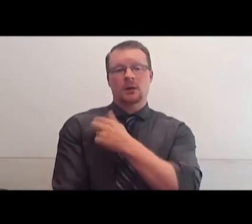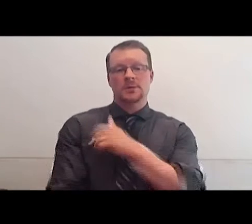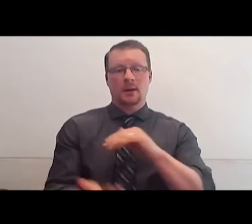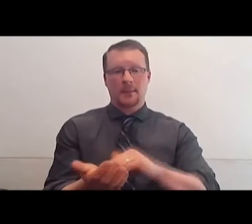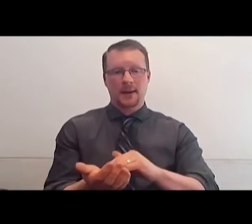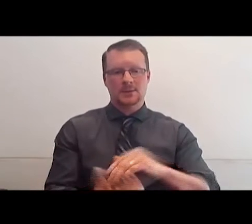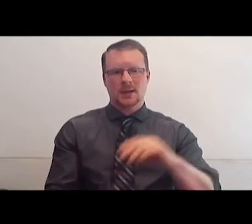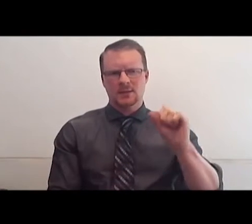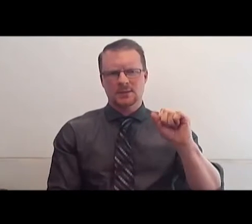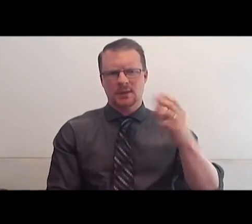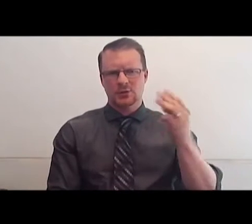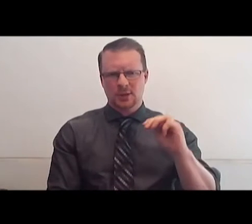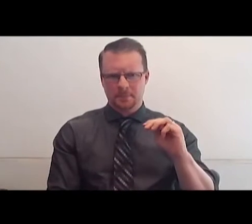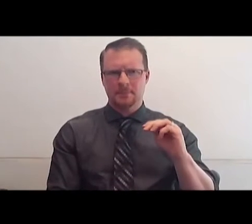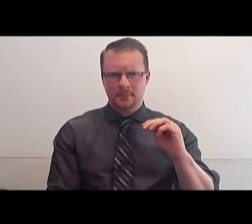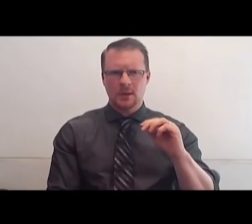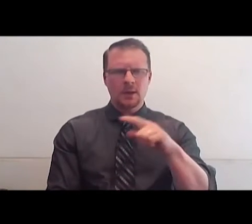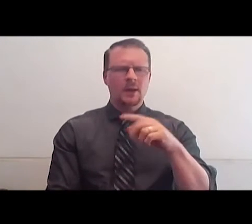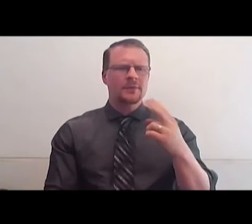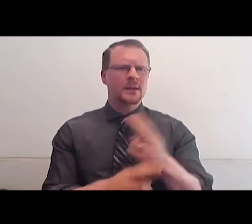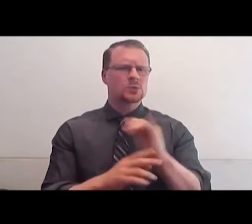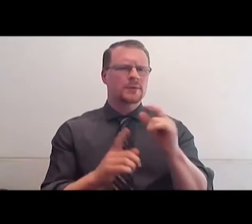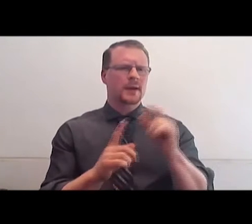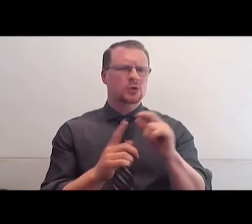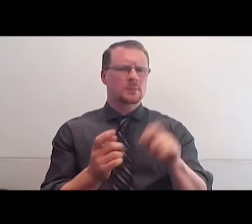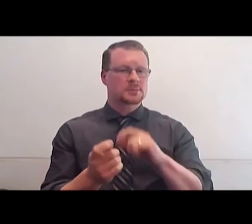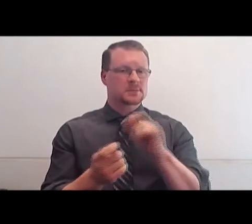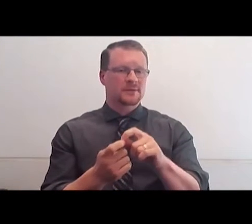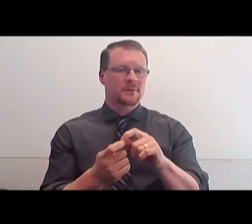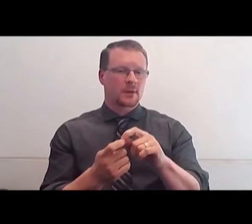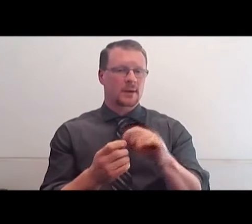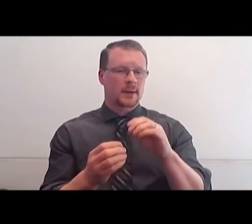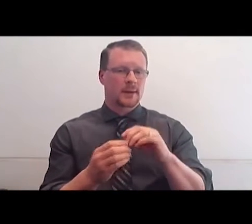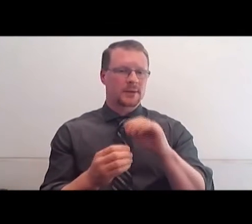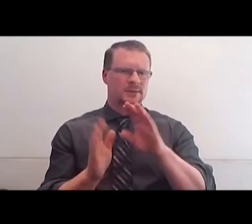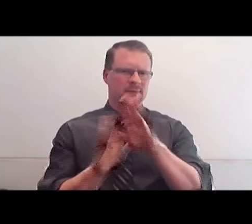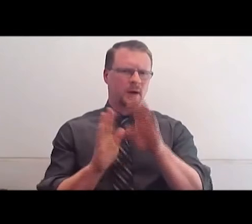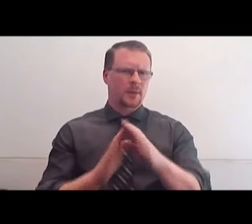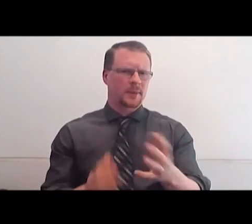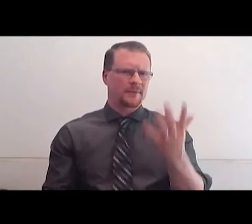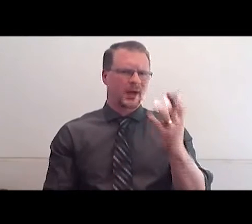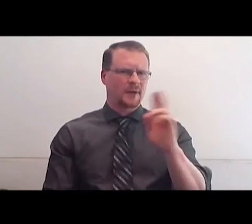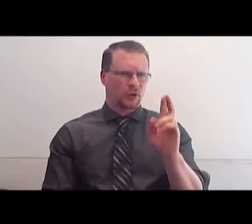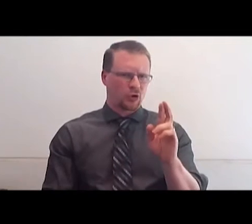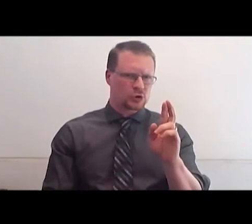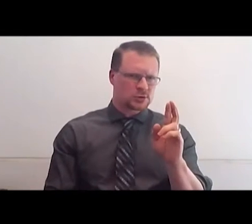The Society of Hospital Medicine, SHM. They use the term specifically in developing